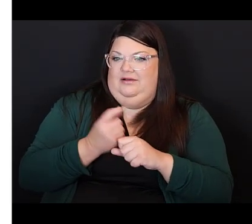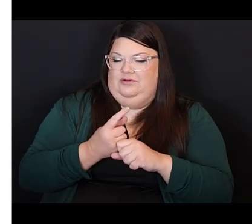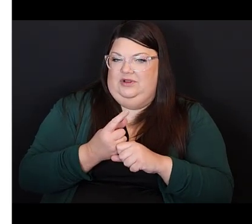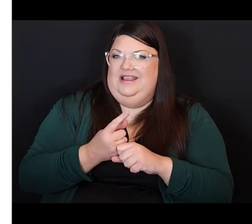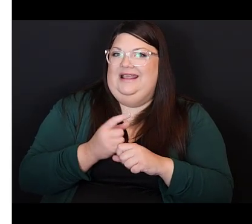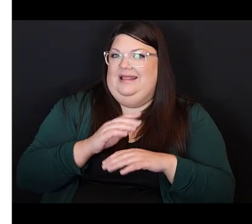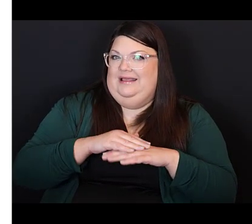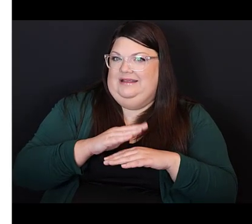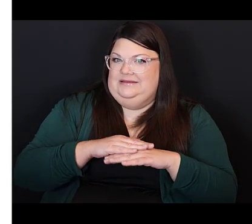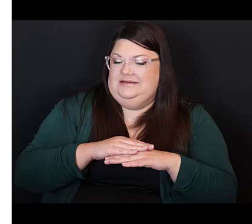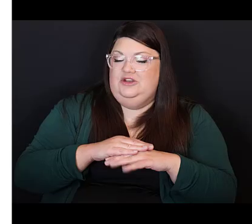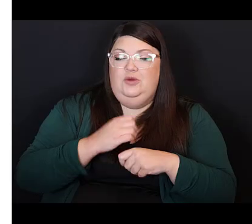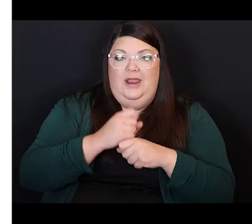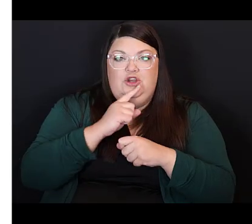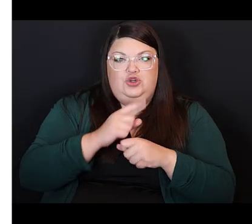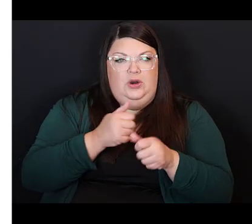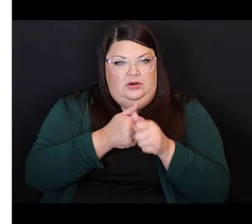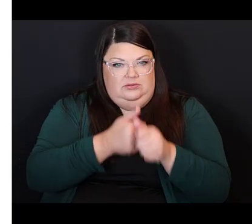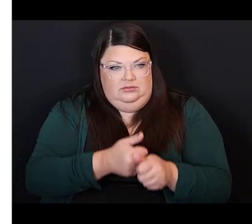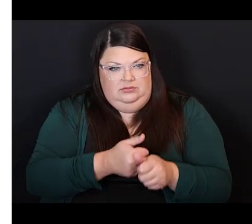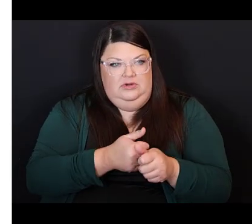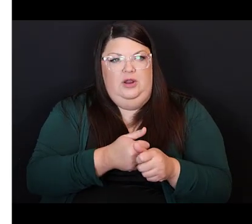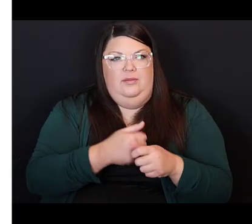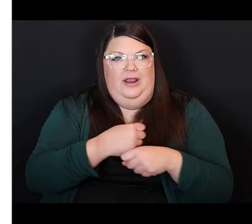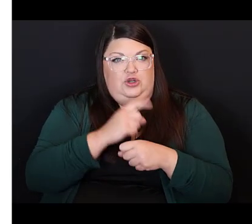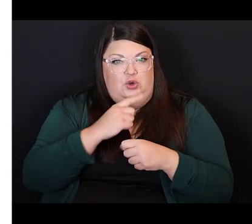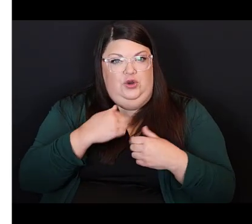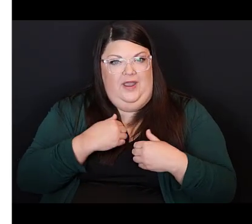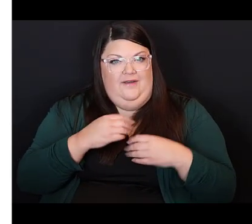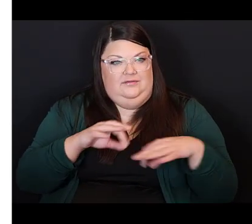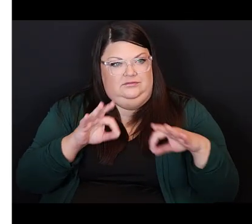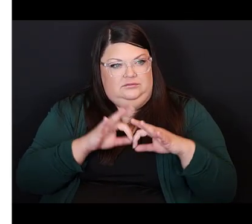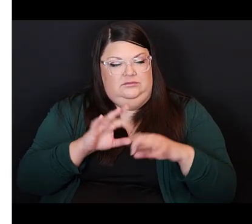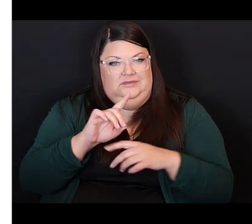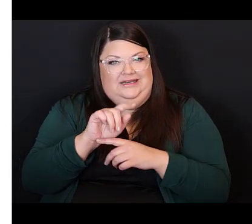annually to make sure things are on track to actually have the data you need for your